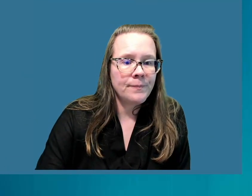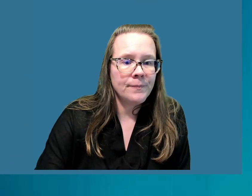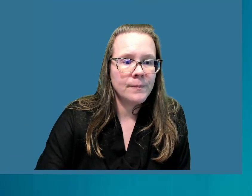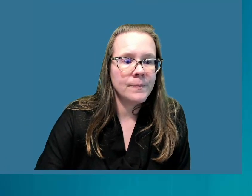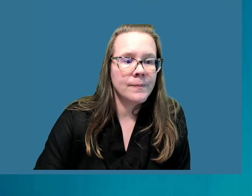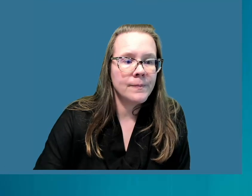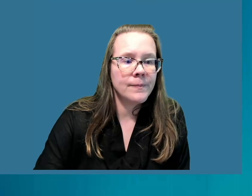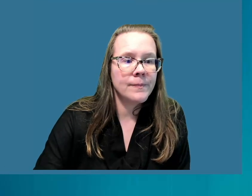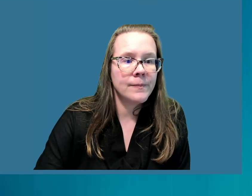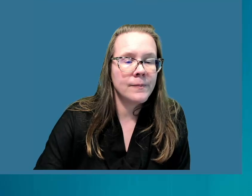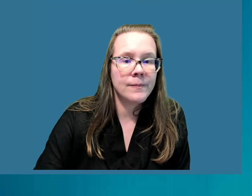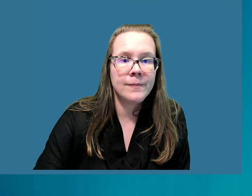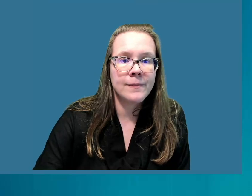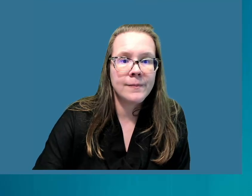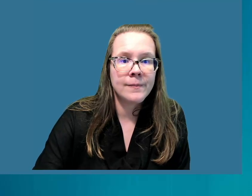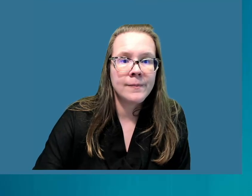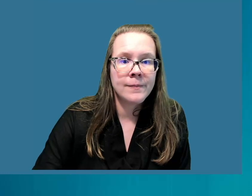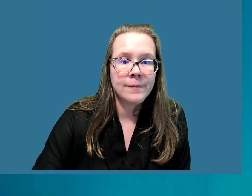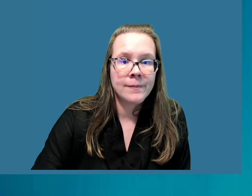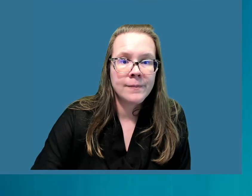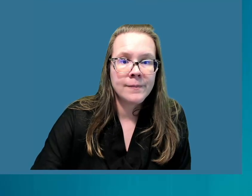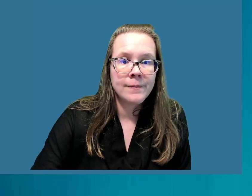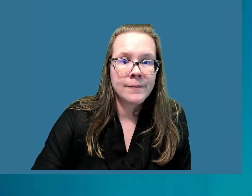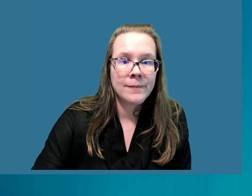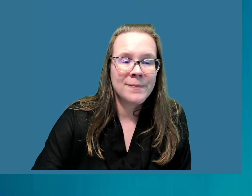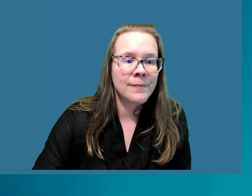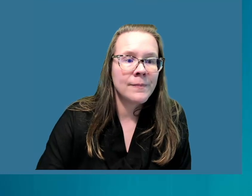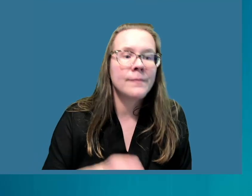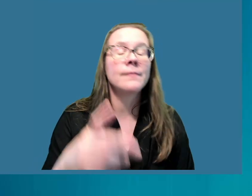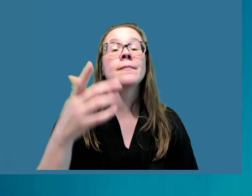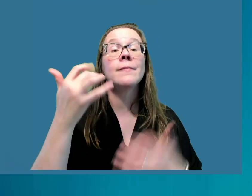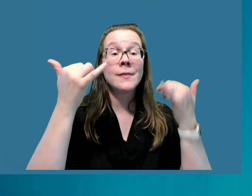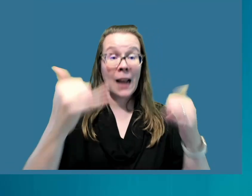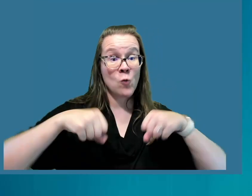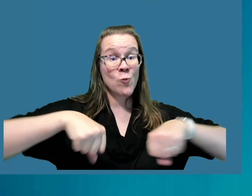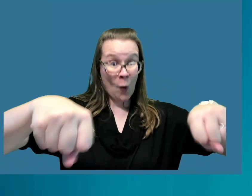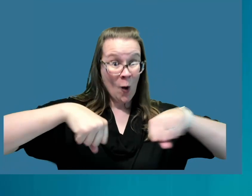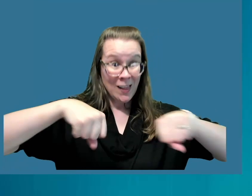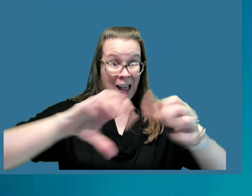So-- and if it's refrigerated, it's going to roll out better.